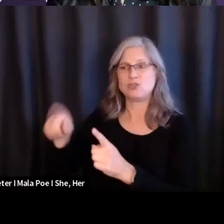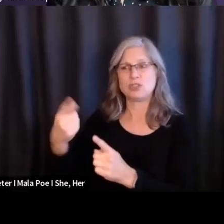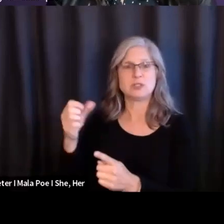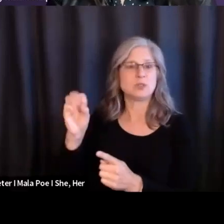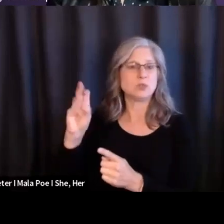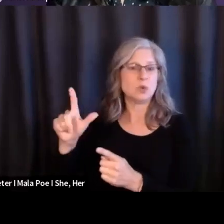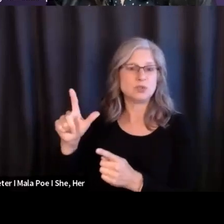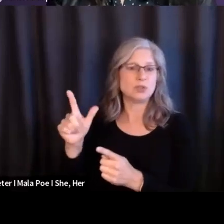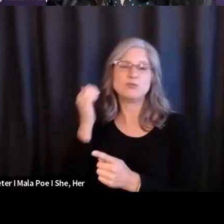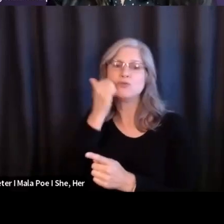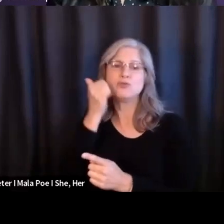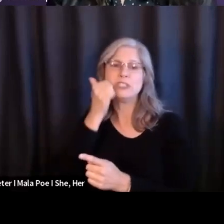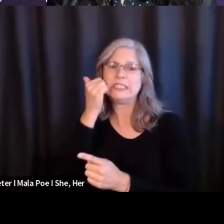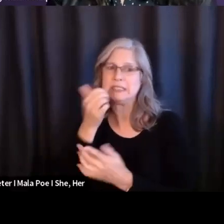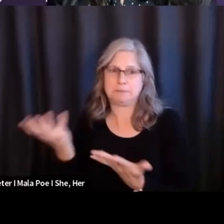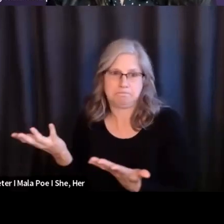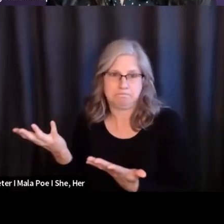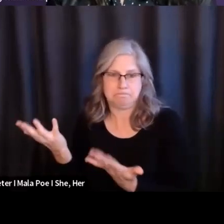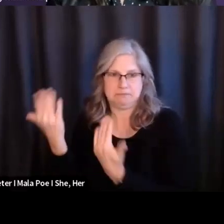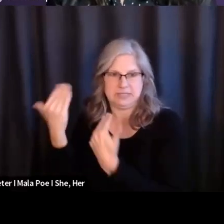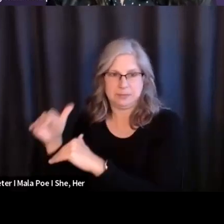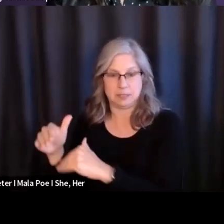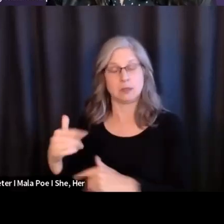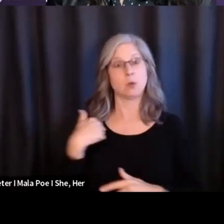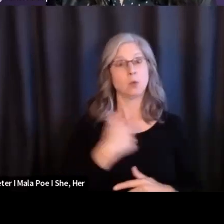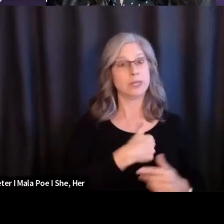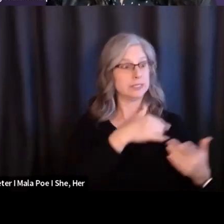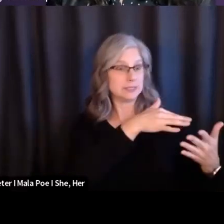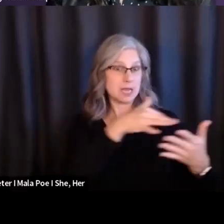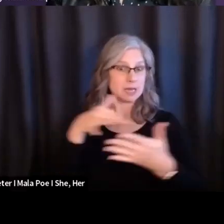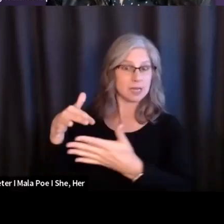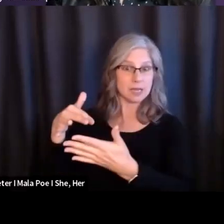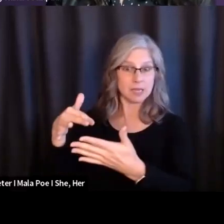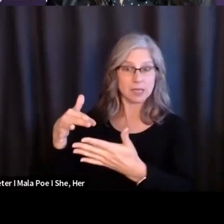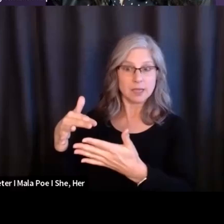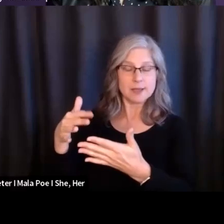And so when we're doing studies where we're